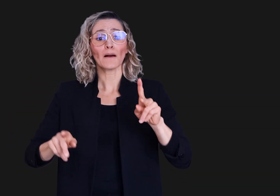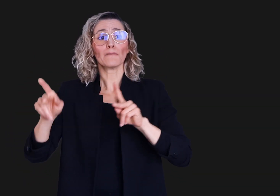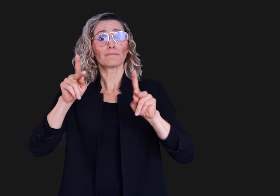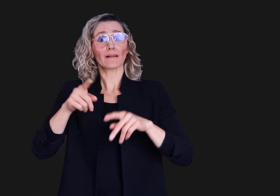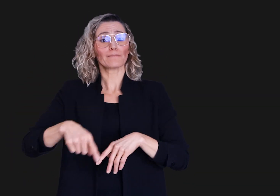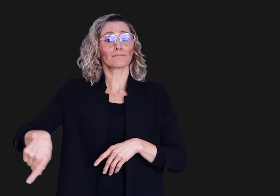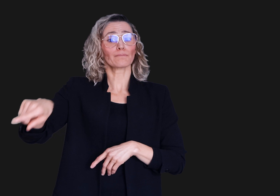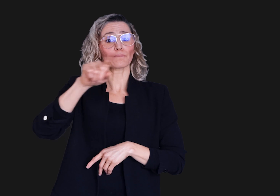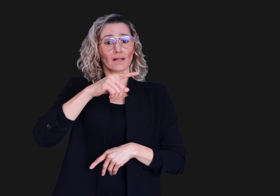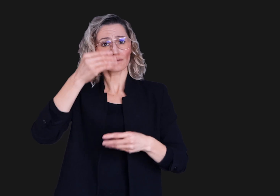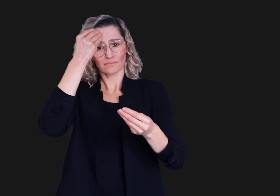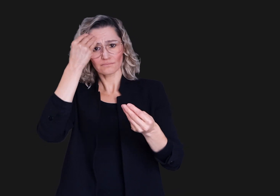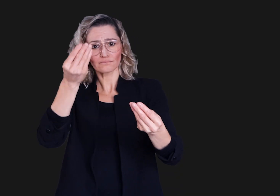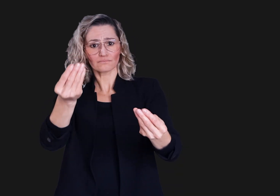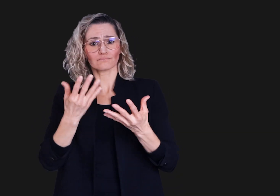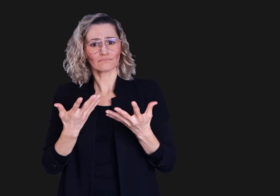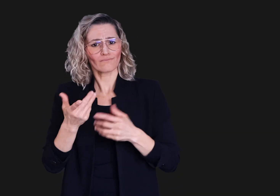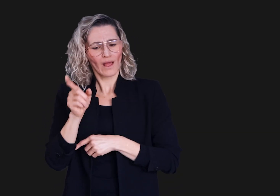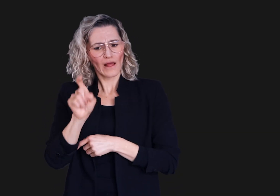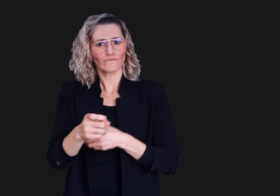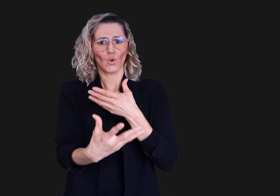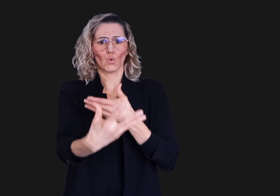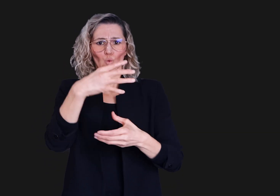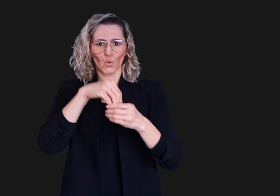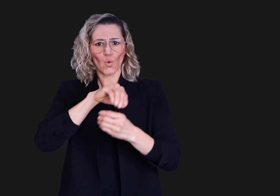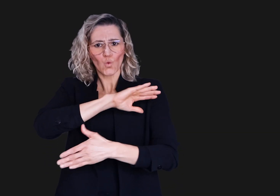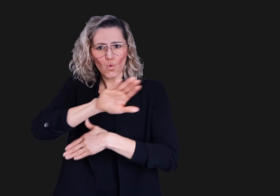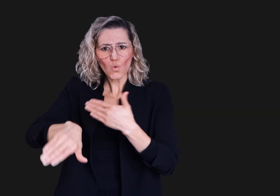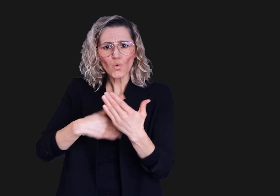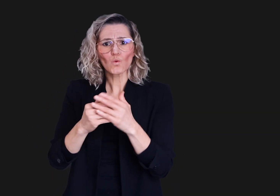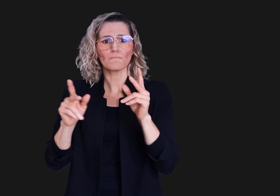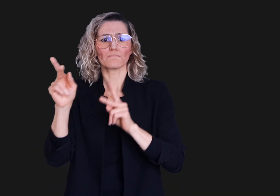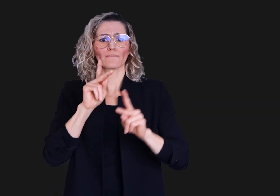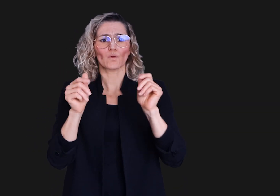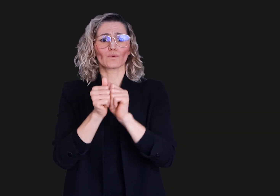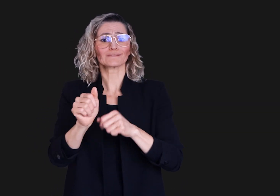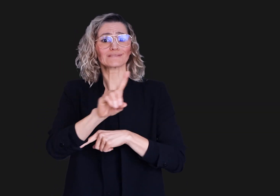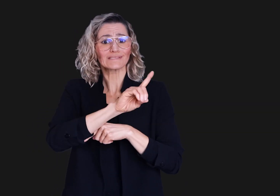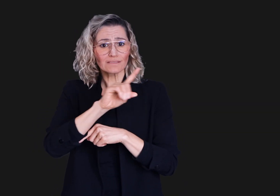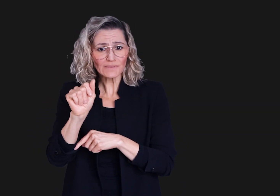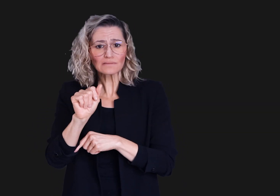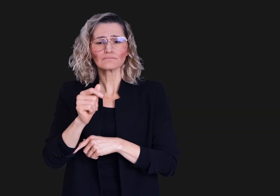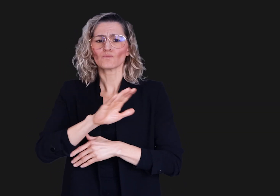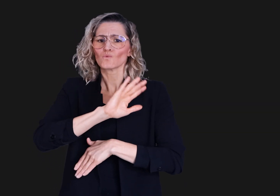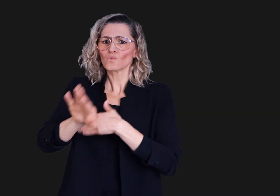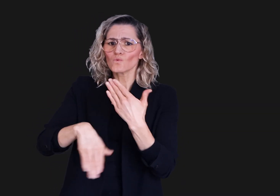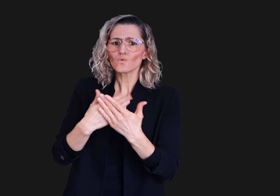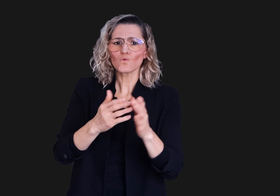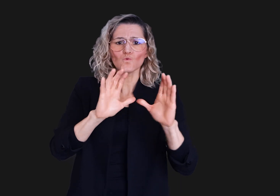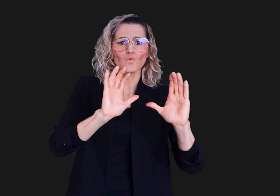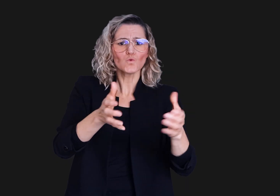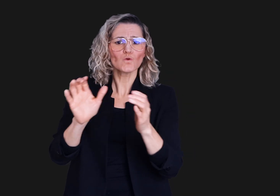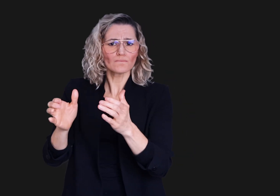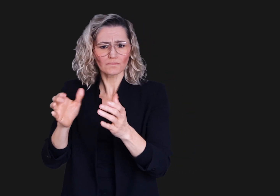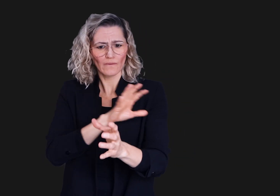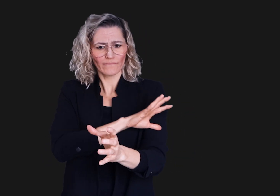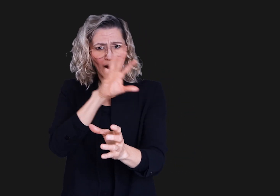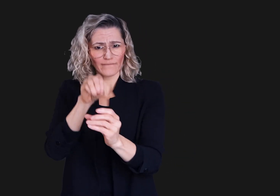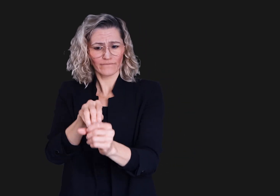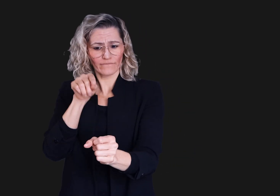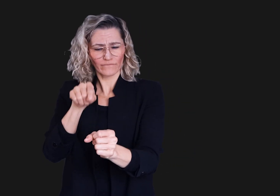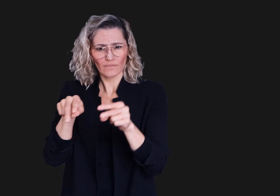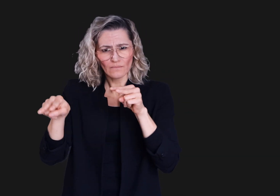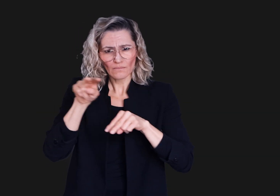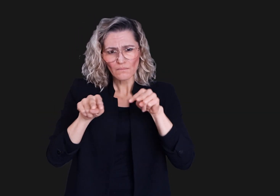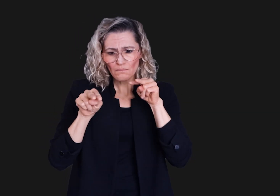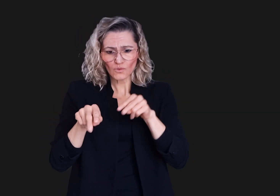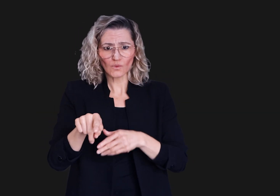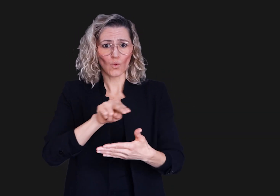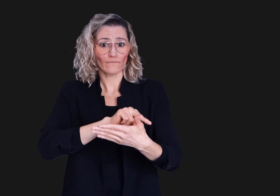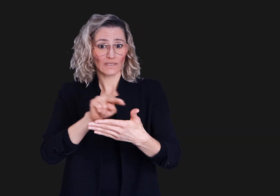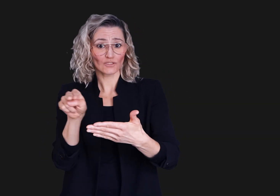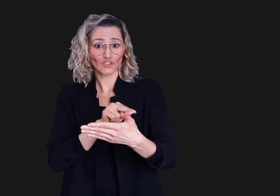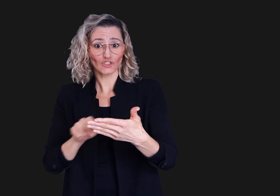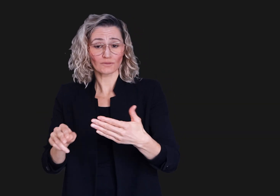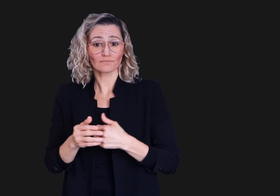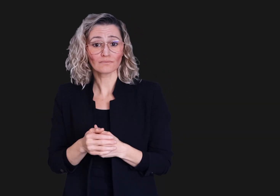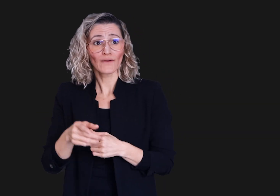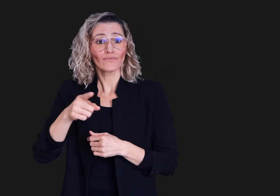People told us to include all people with disabilities and groups in monitoring the Convention.